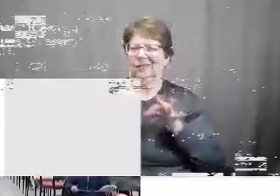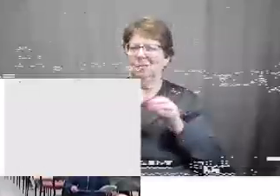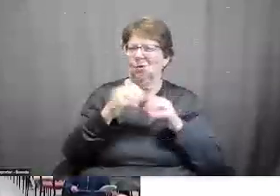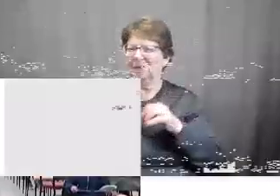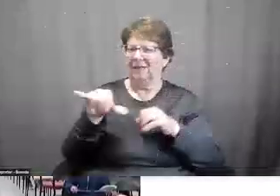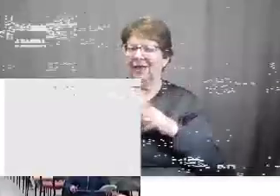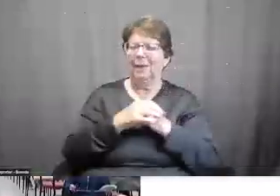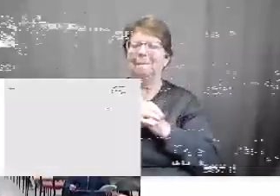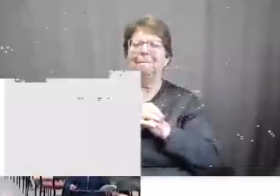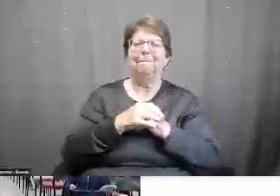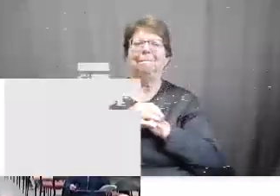Boardroom: Next slide, please.